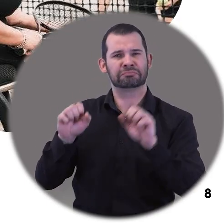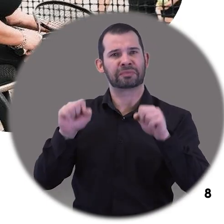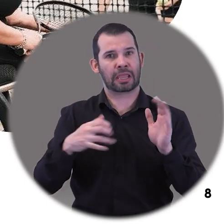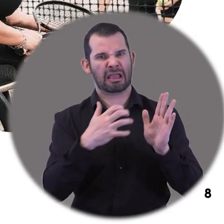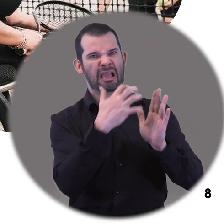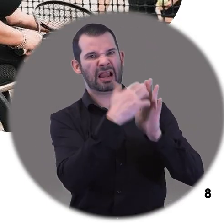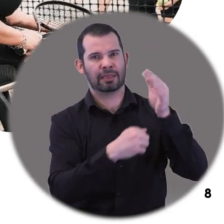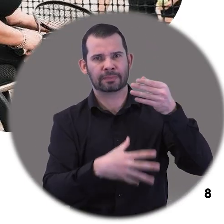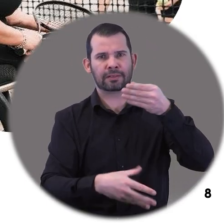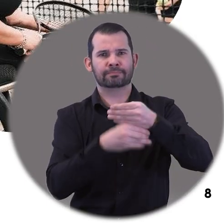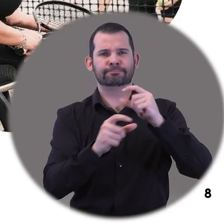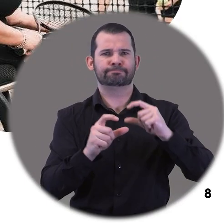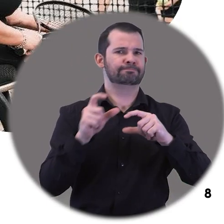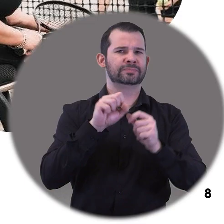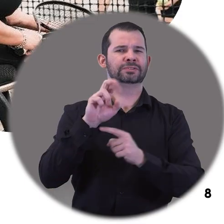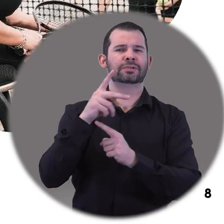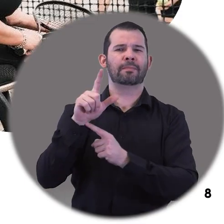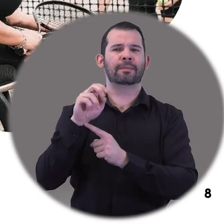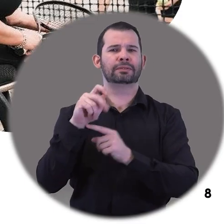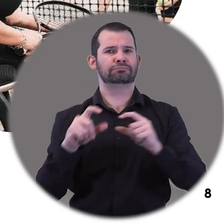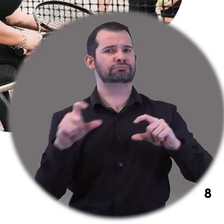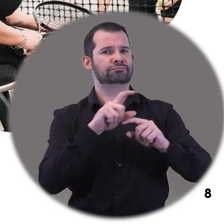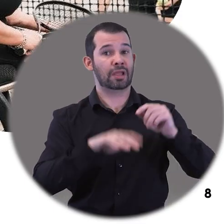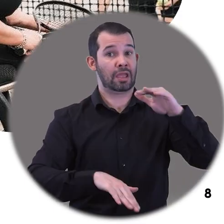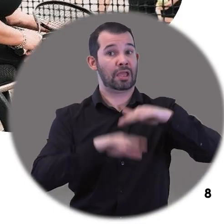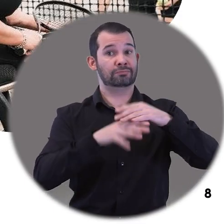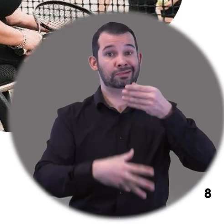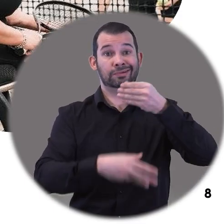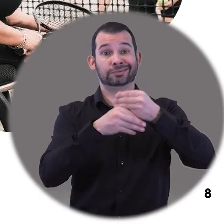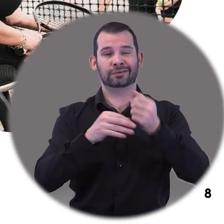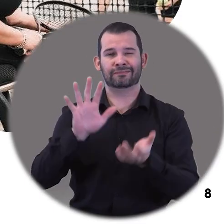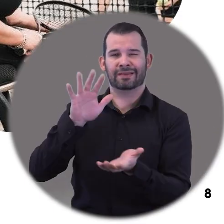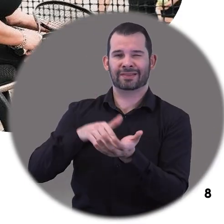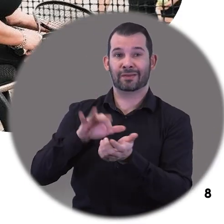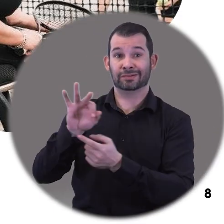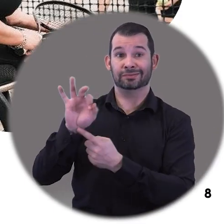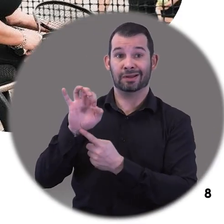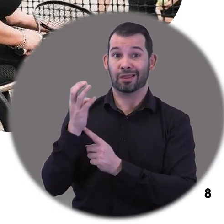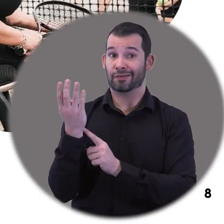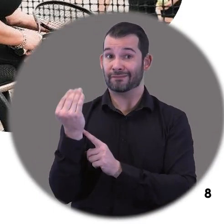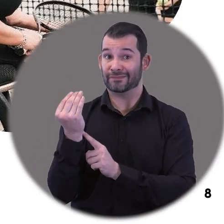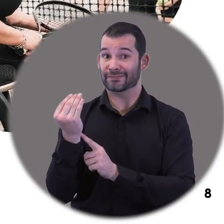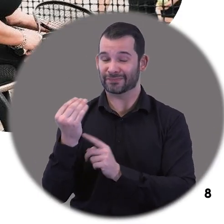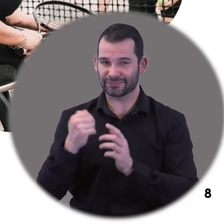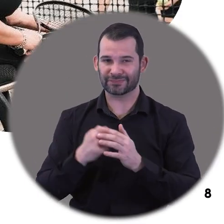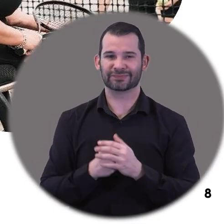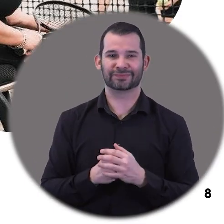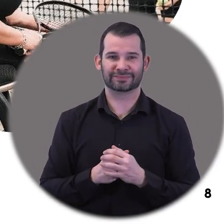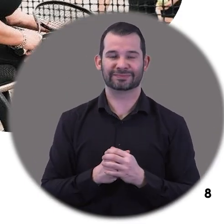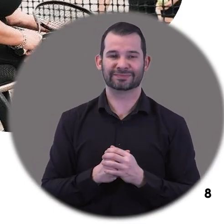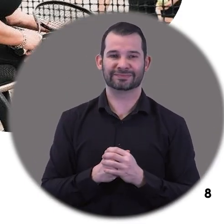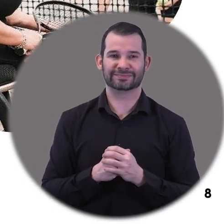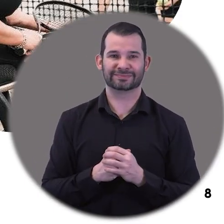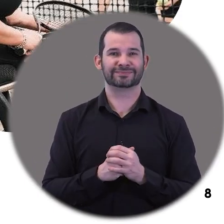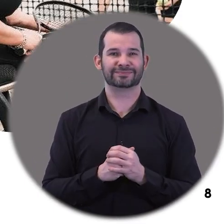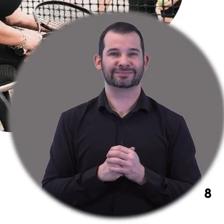you can claim the supplement up to an additional $5,914.